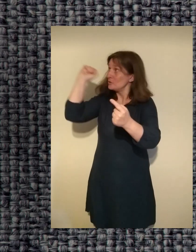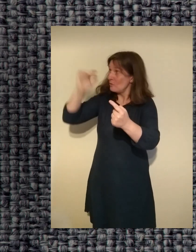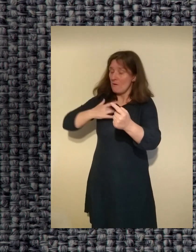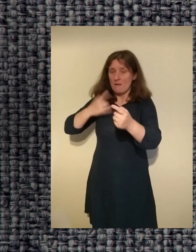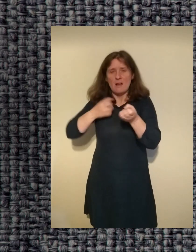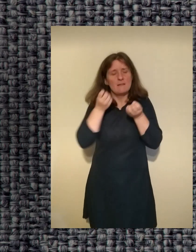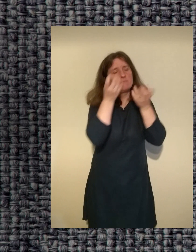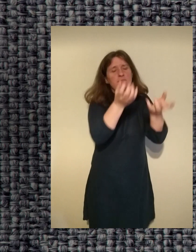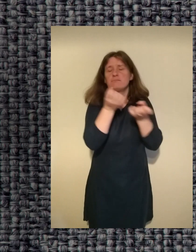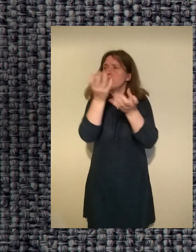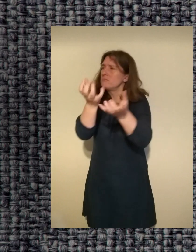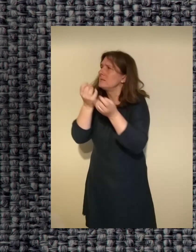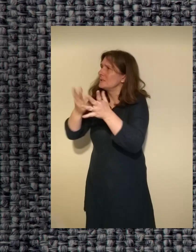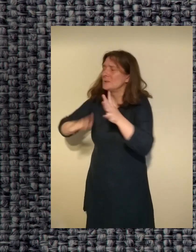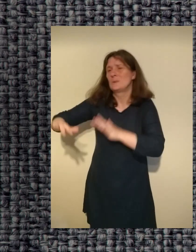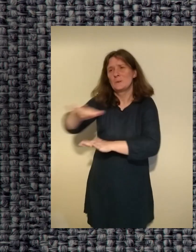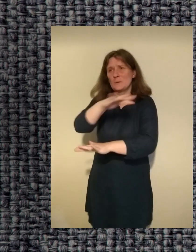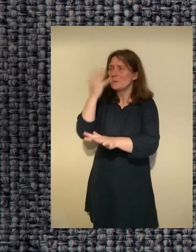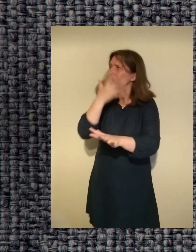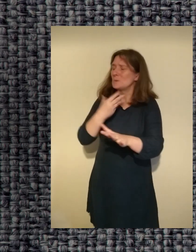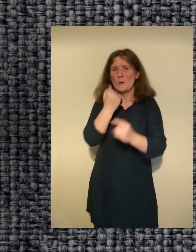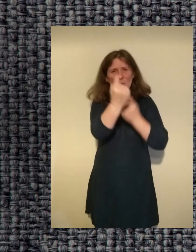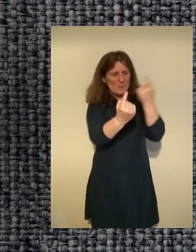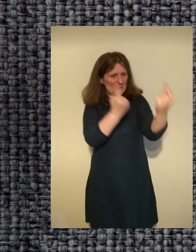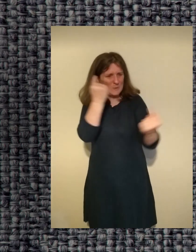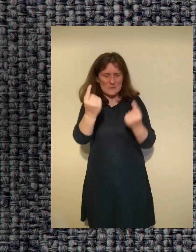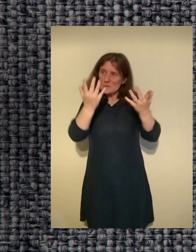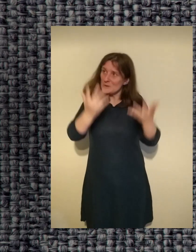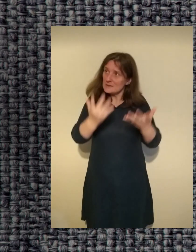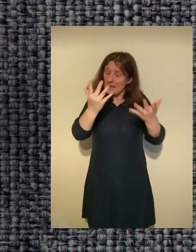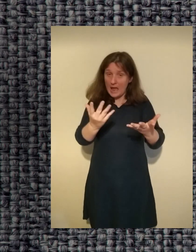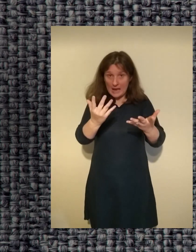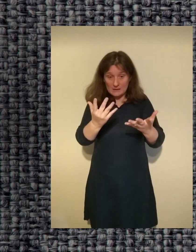Raise us up Pour your life into our souls today.